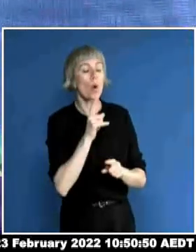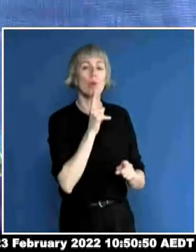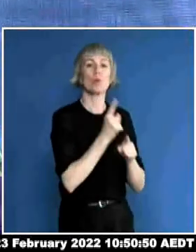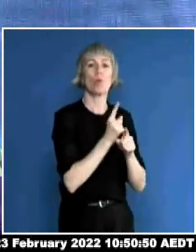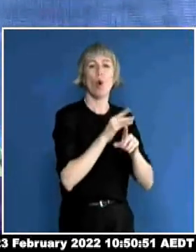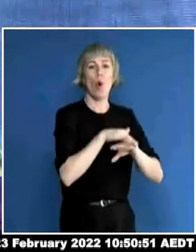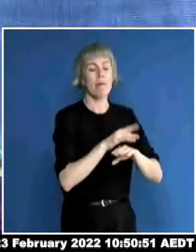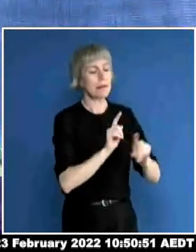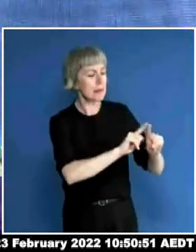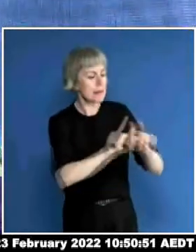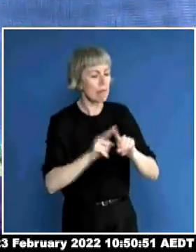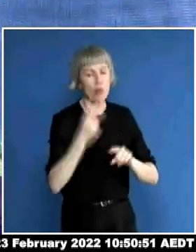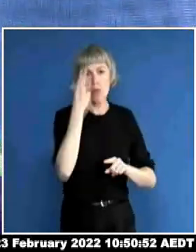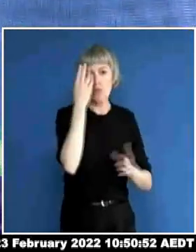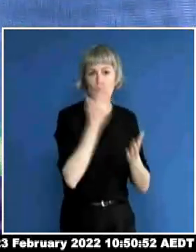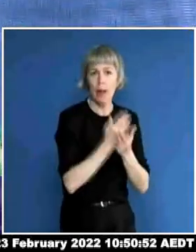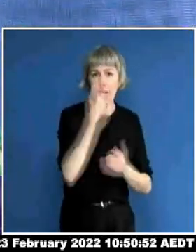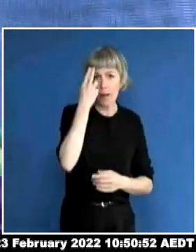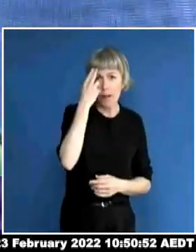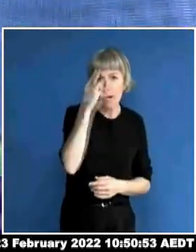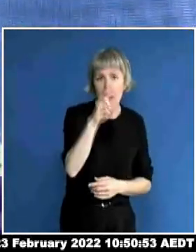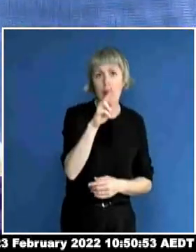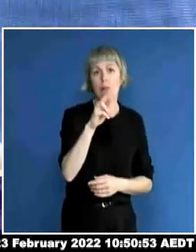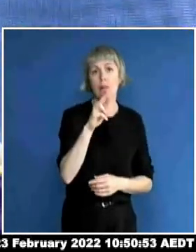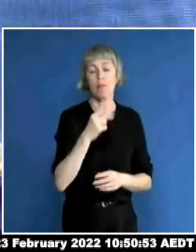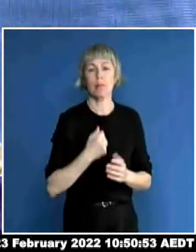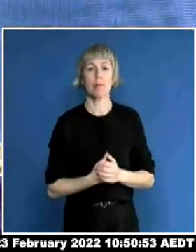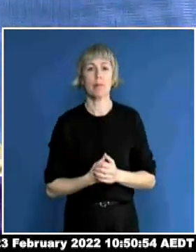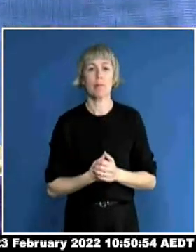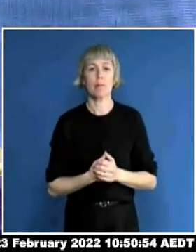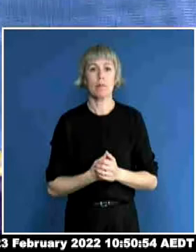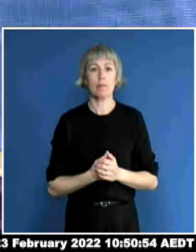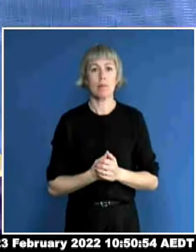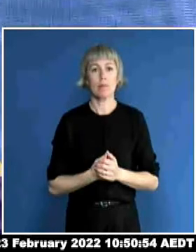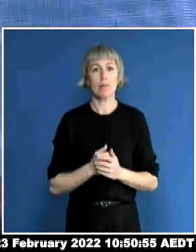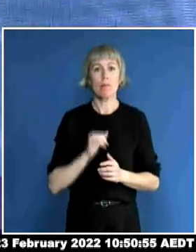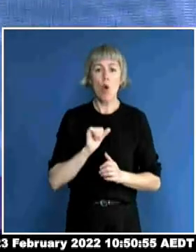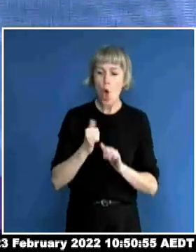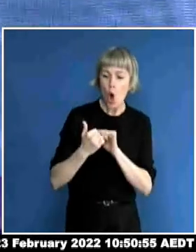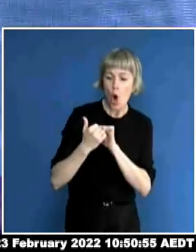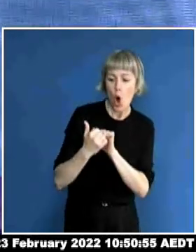Mzia's non-managerial colleagues, and we will do our best to ensure that those